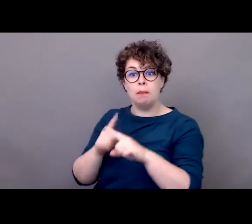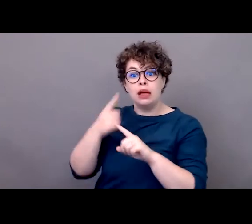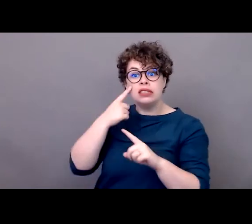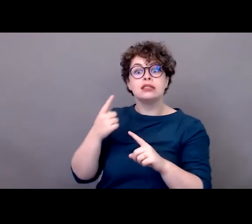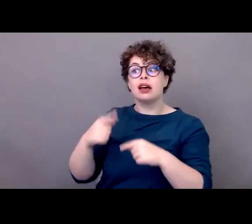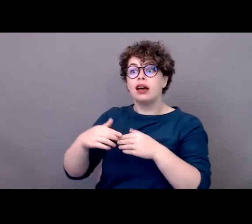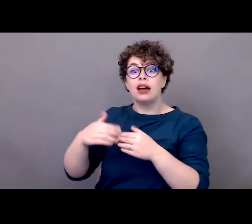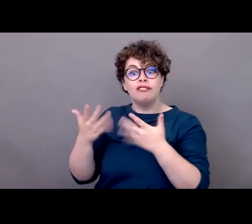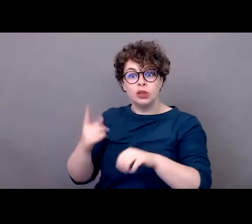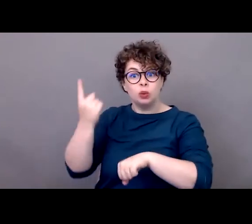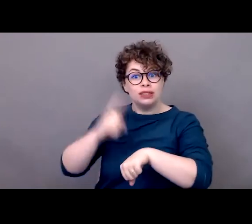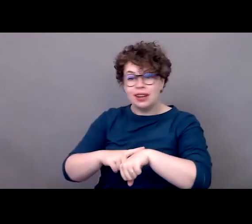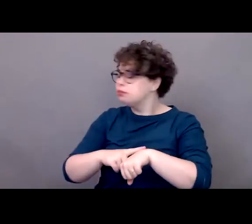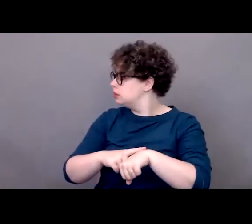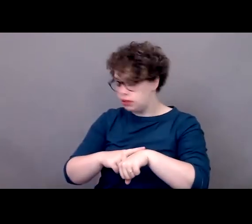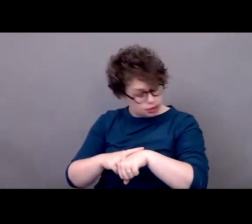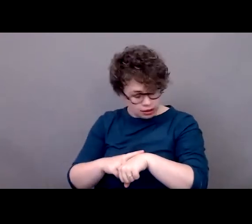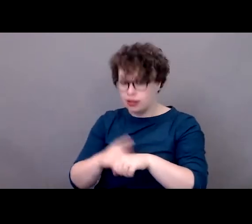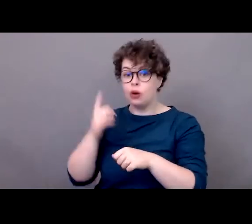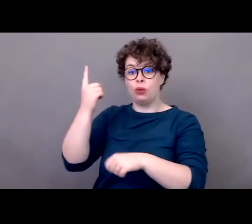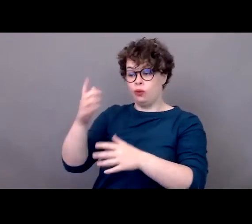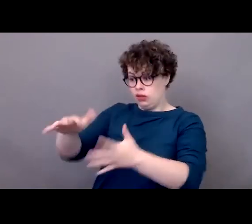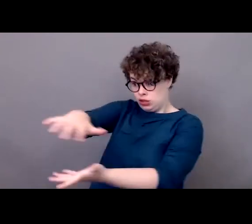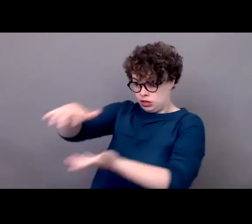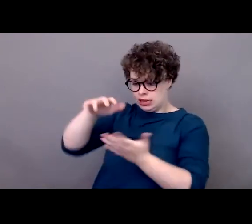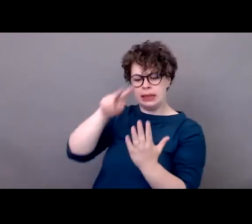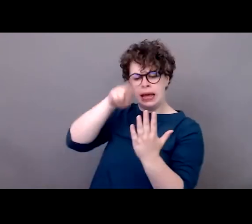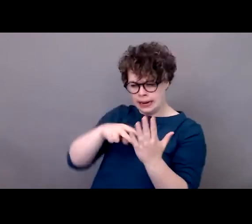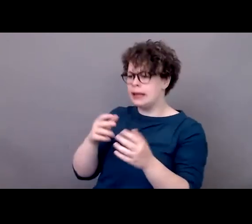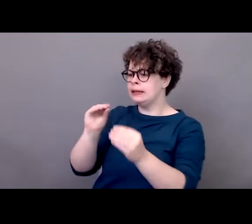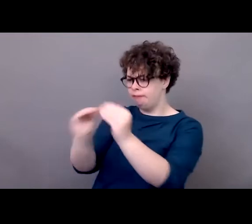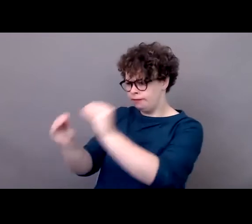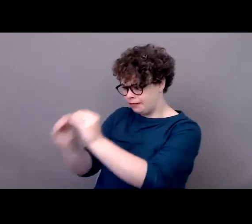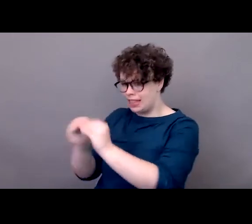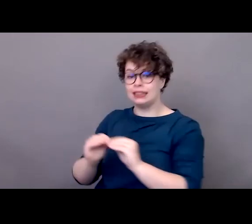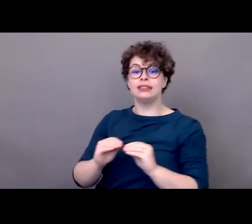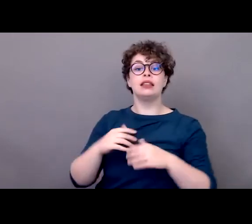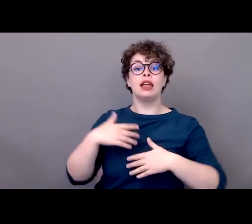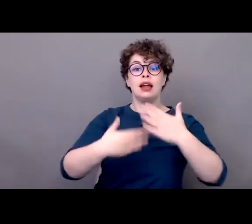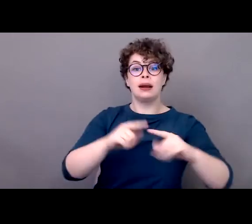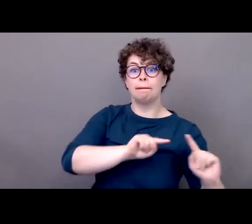worked and was appropriate to the needs and the desires of the people with disabilities.